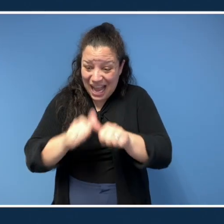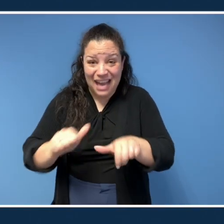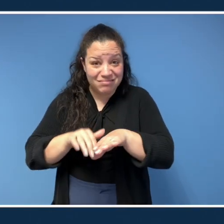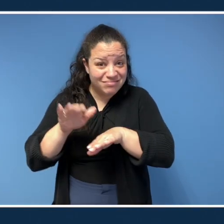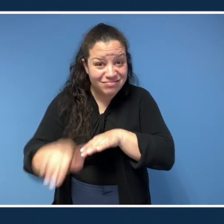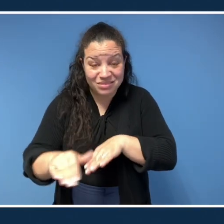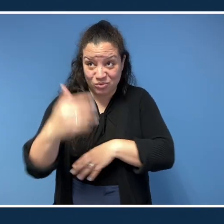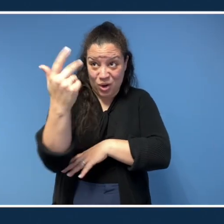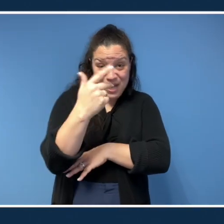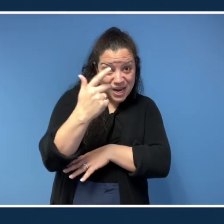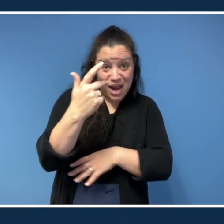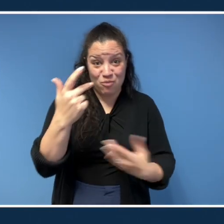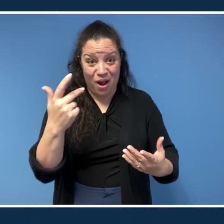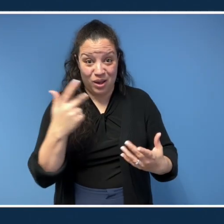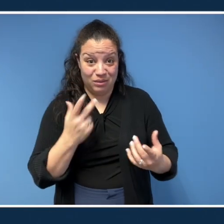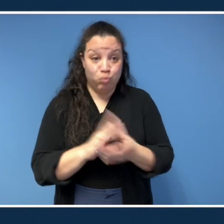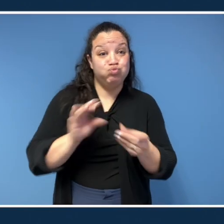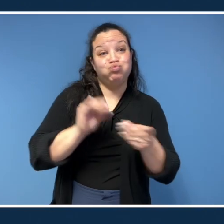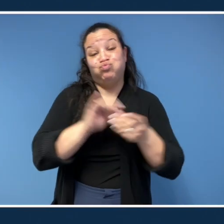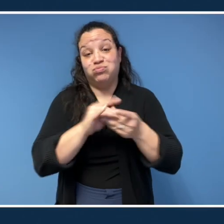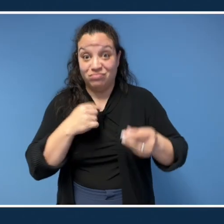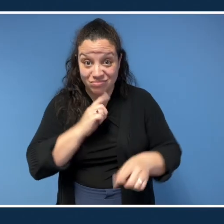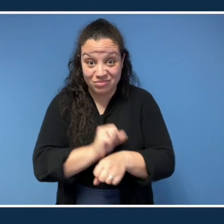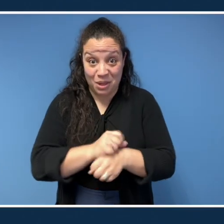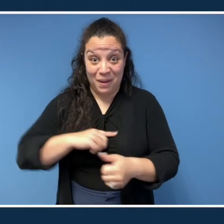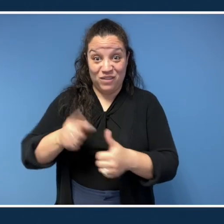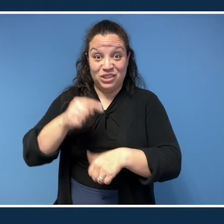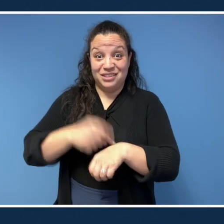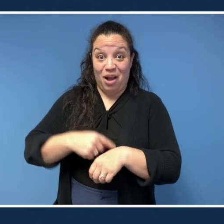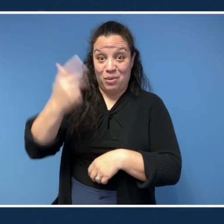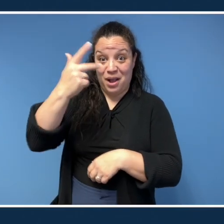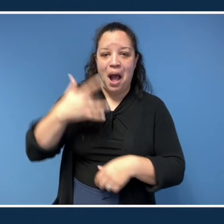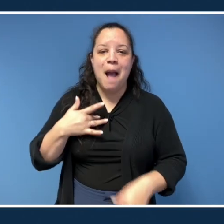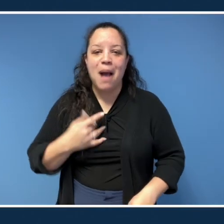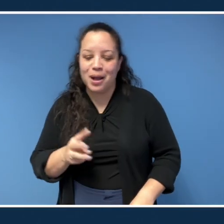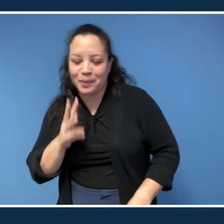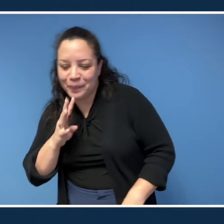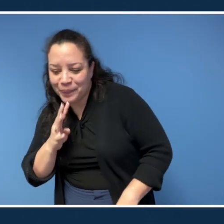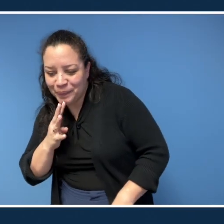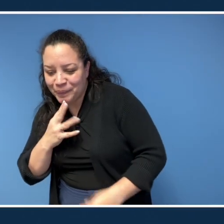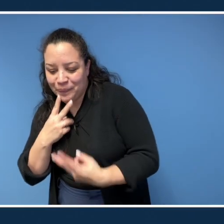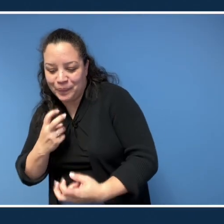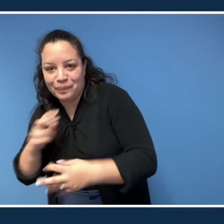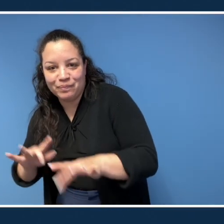And this is my first time really being on a camera. I usually do the audio format, but it's interesting because podcasting isn't easy to do.